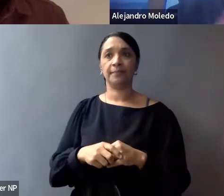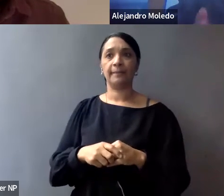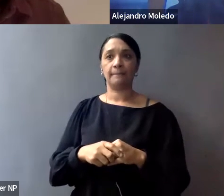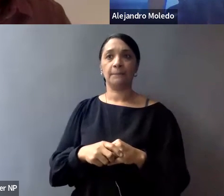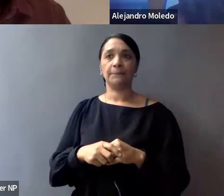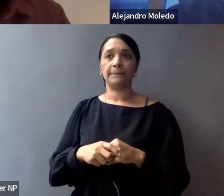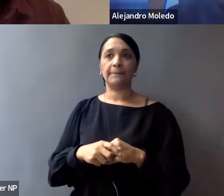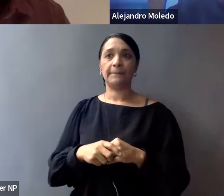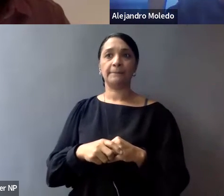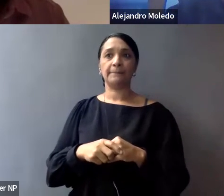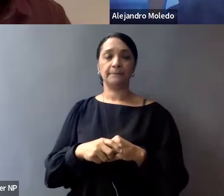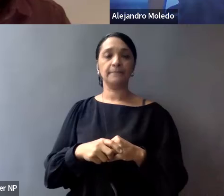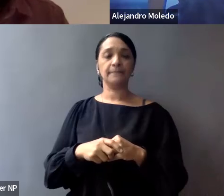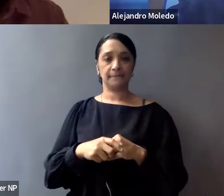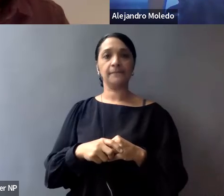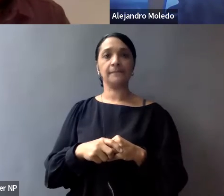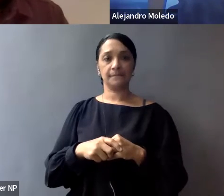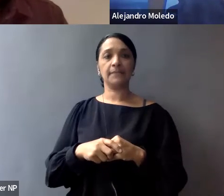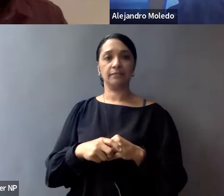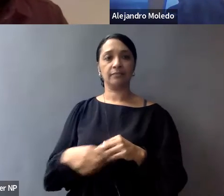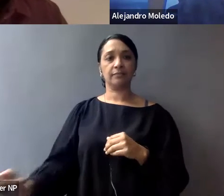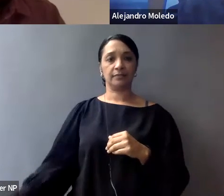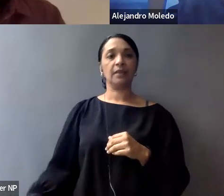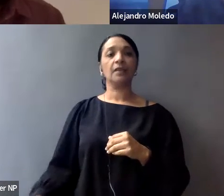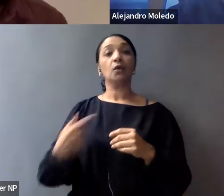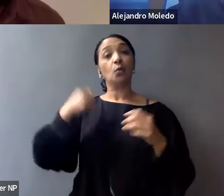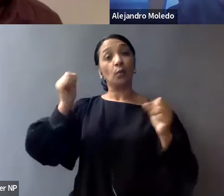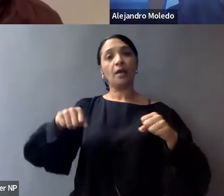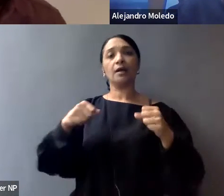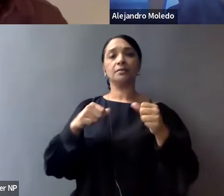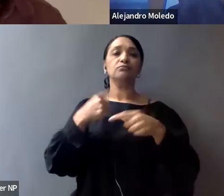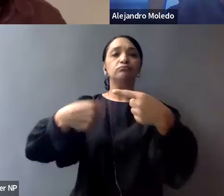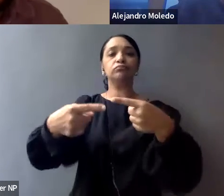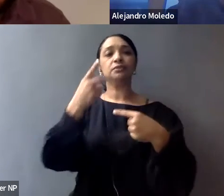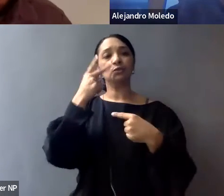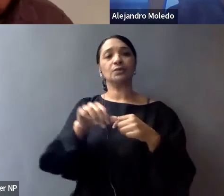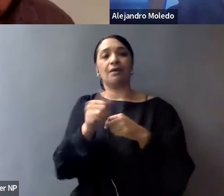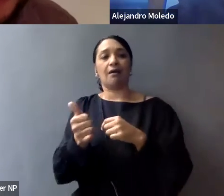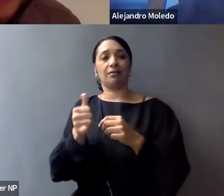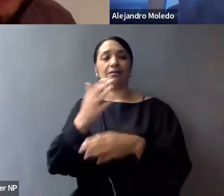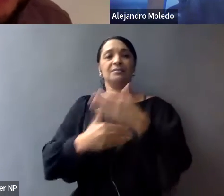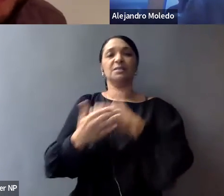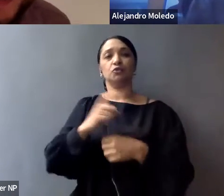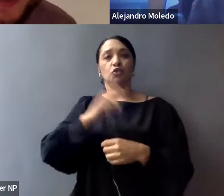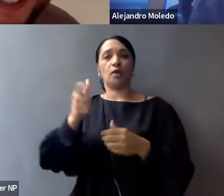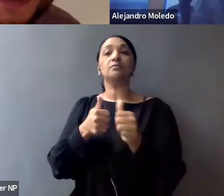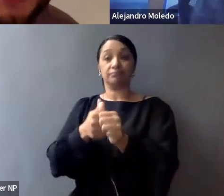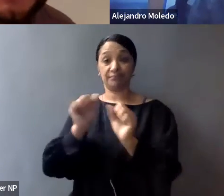through other means, such as the European Disability Card. Thank you very much, Alejandro.